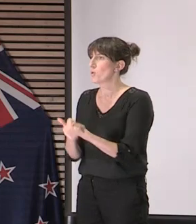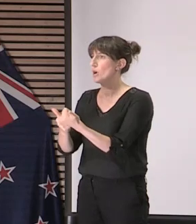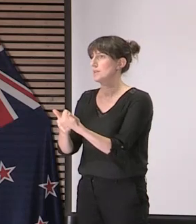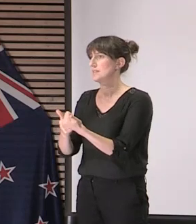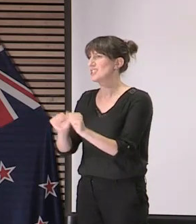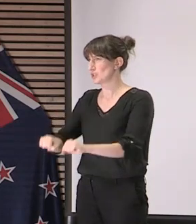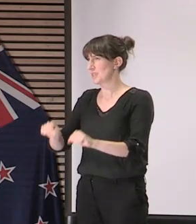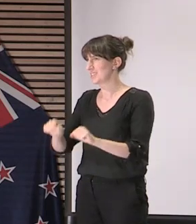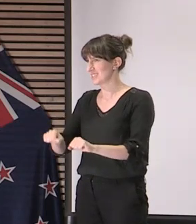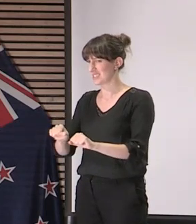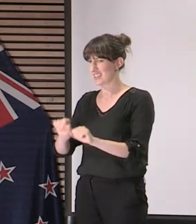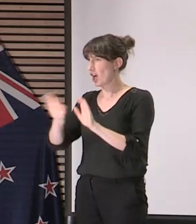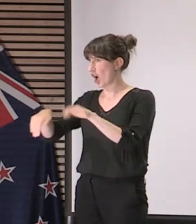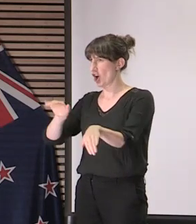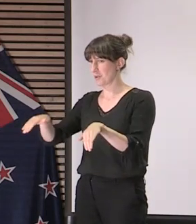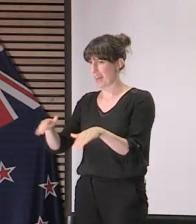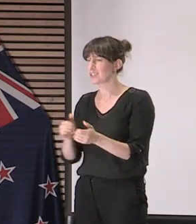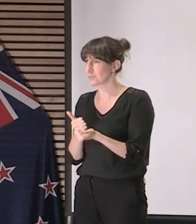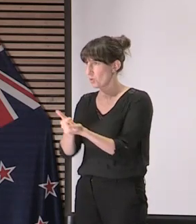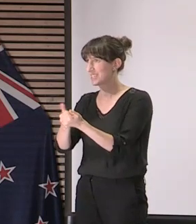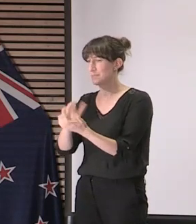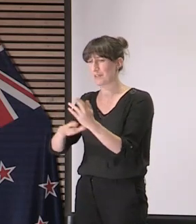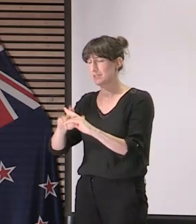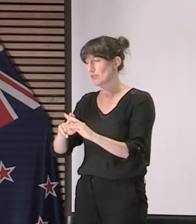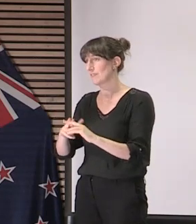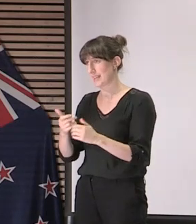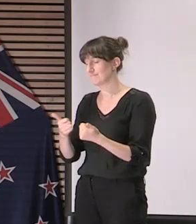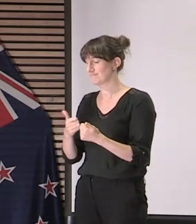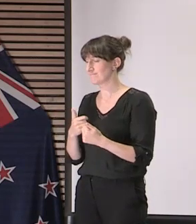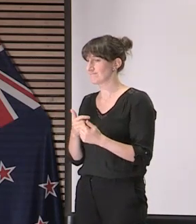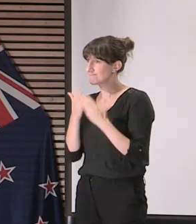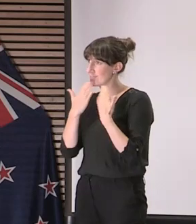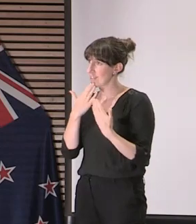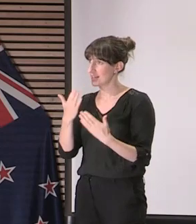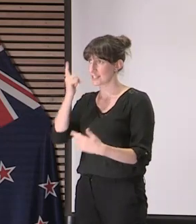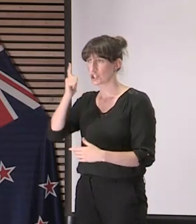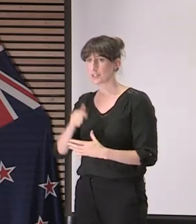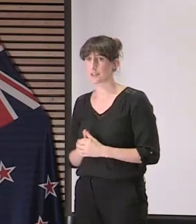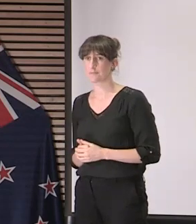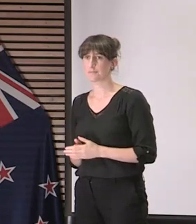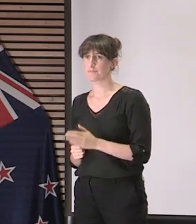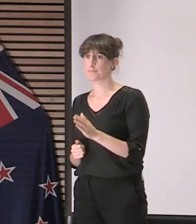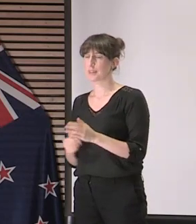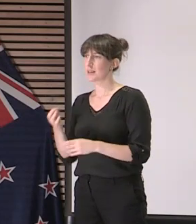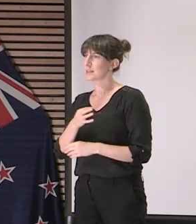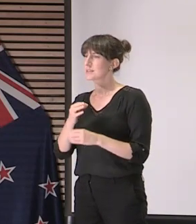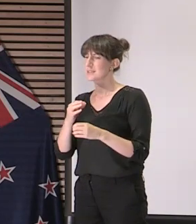resilient and working incredibly hard to support kids and parents to learn from home. I want to acknowledge that and thank them for their